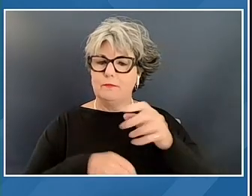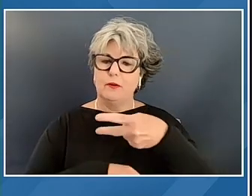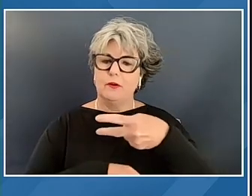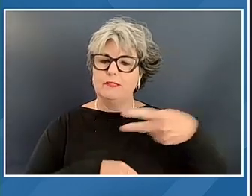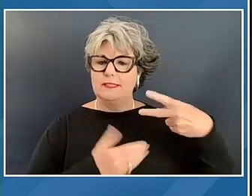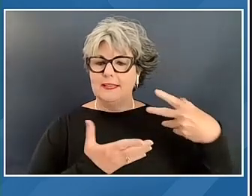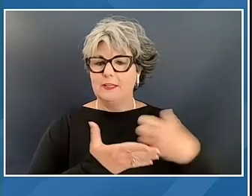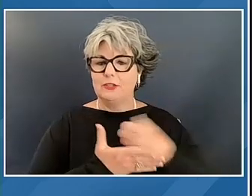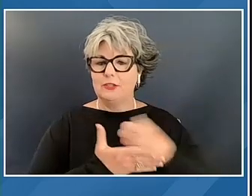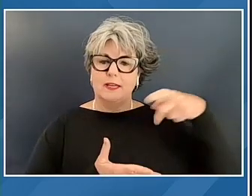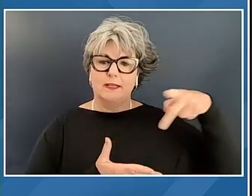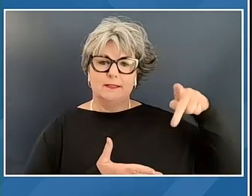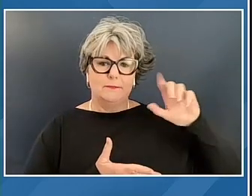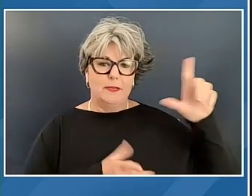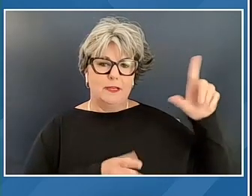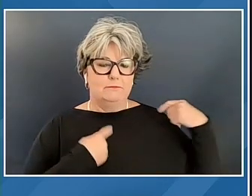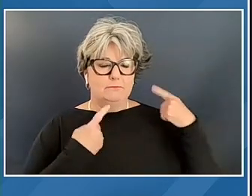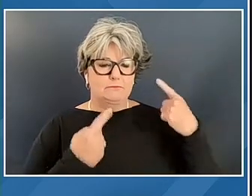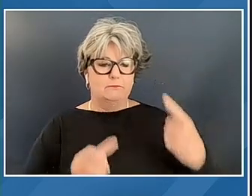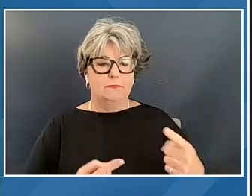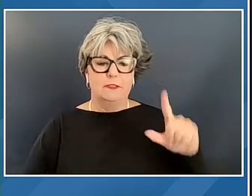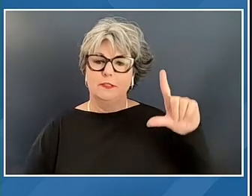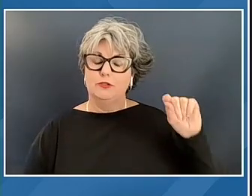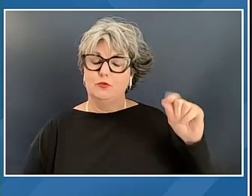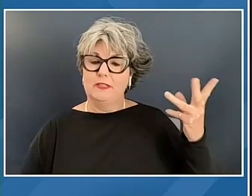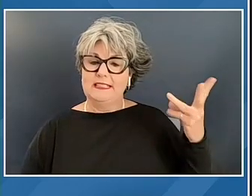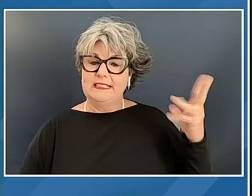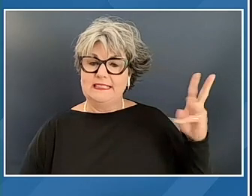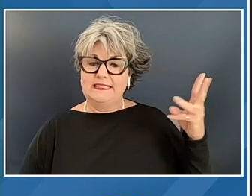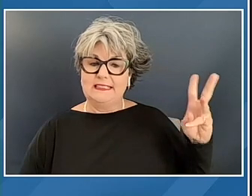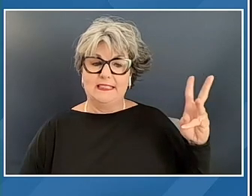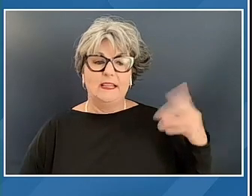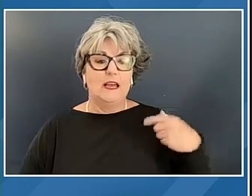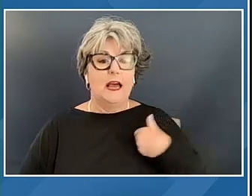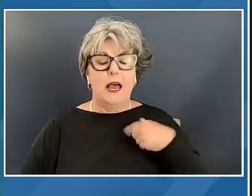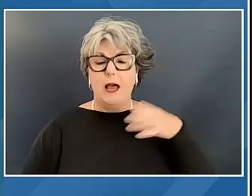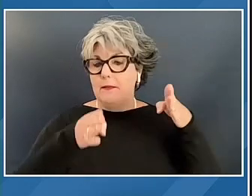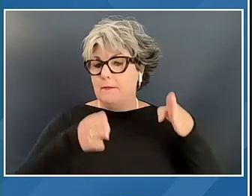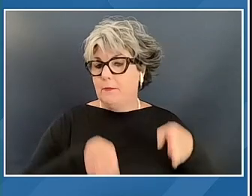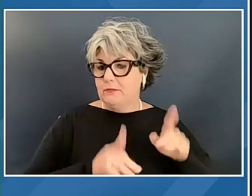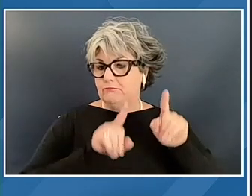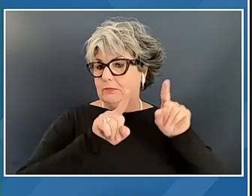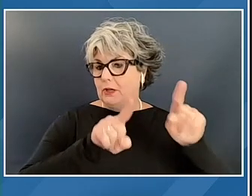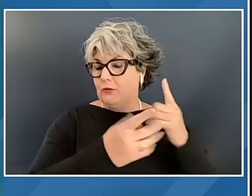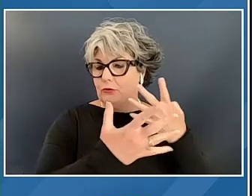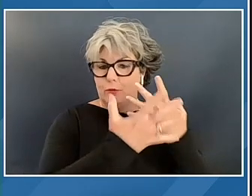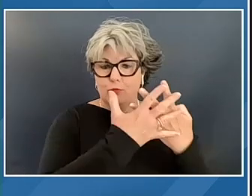2016. I actually am the one that goes to the prison and sees the guys in person.